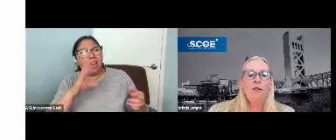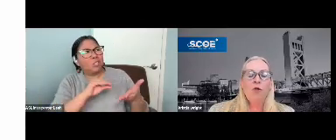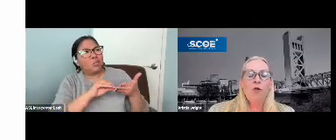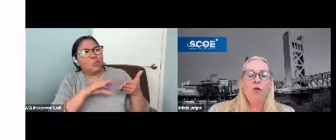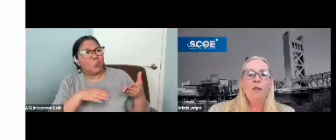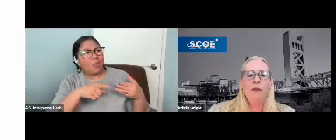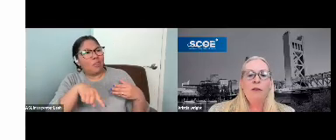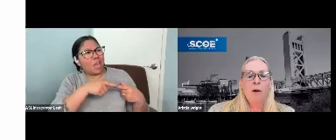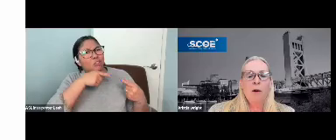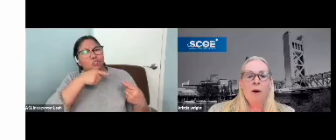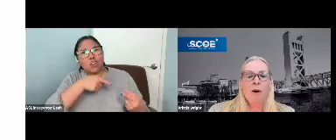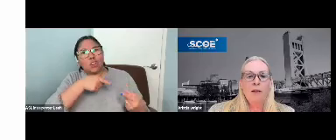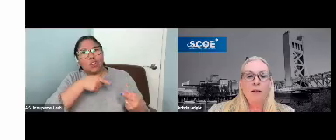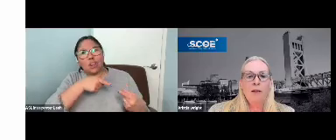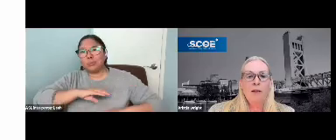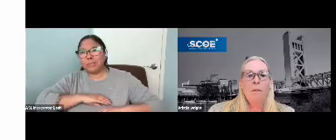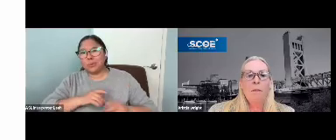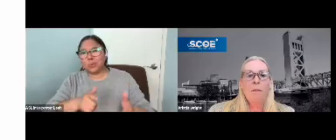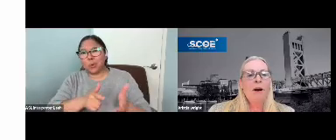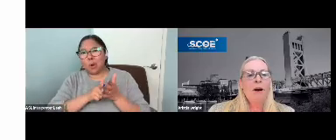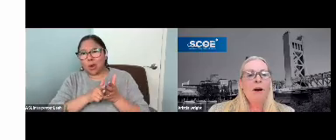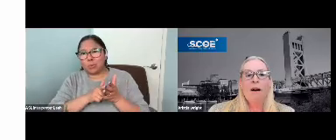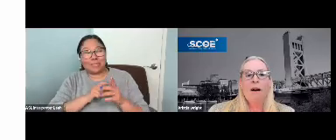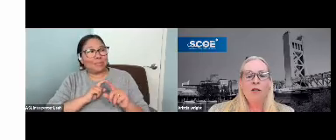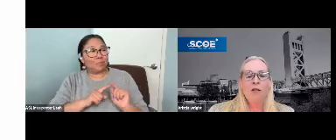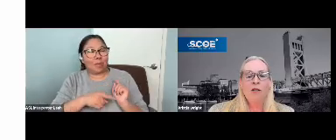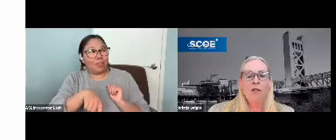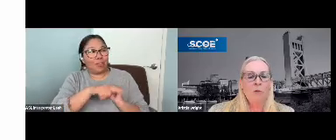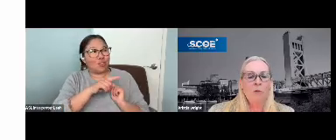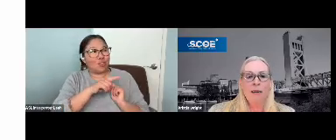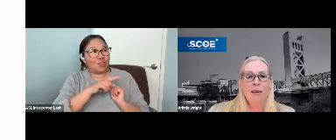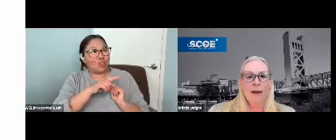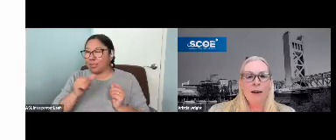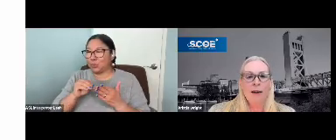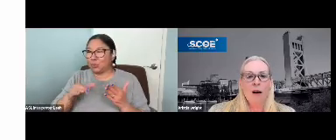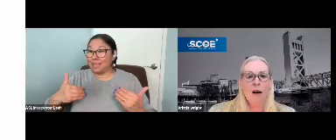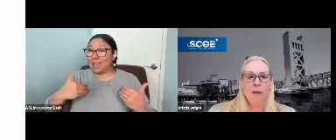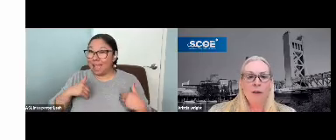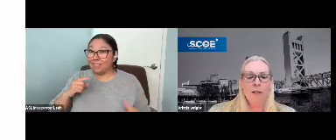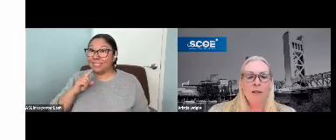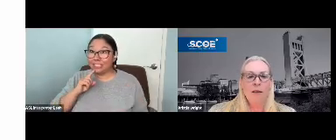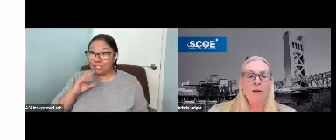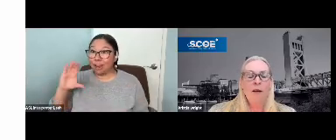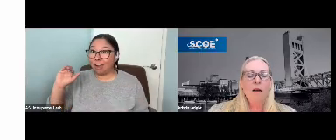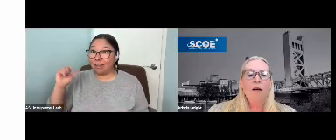struggle to meet the requirements but are not students with significant cognitive disabilities?